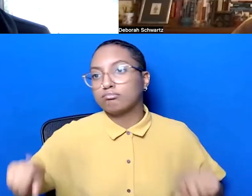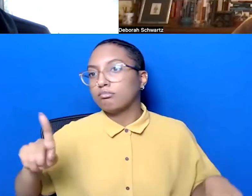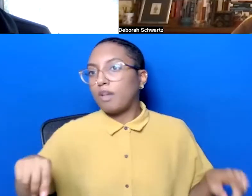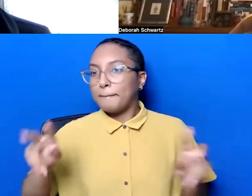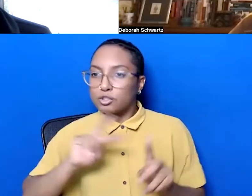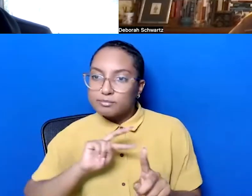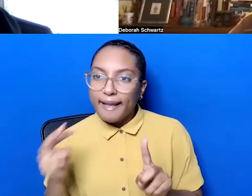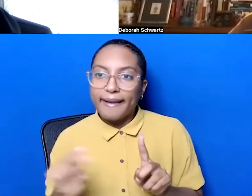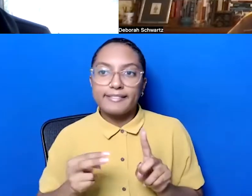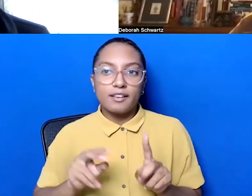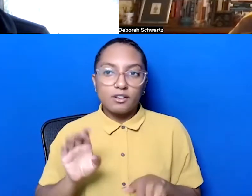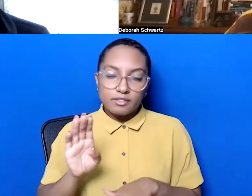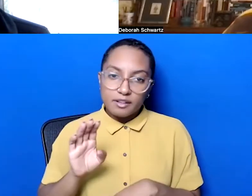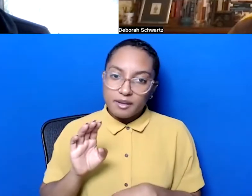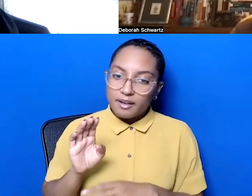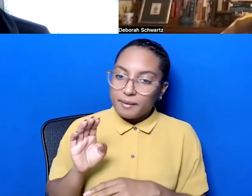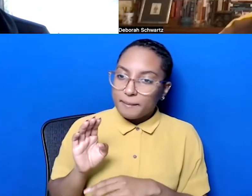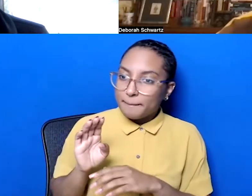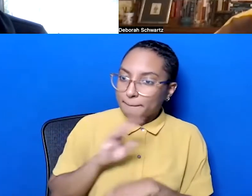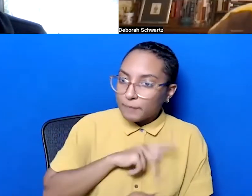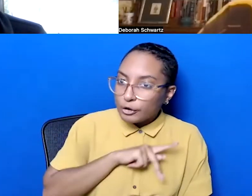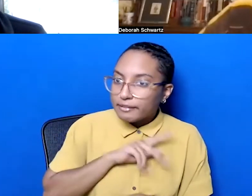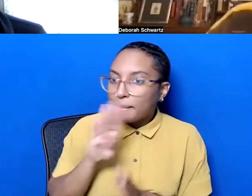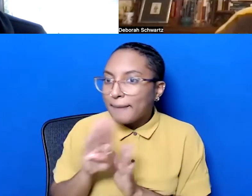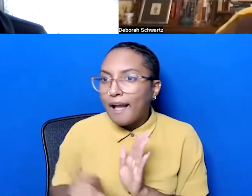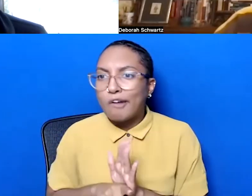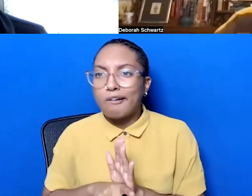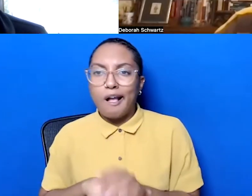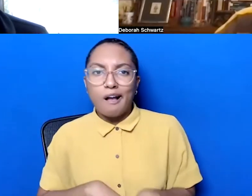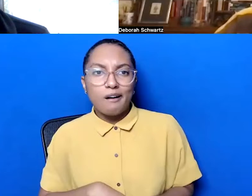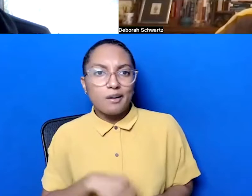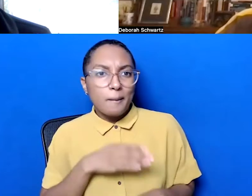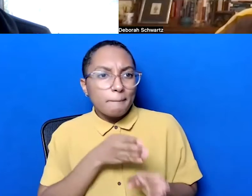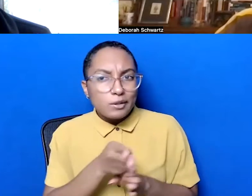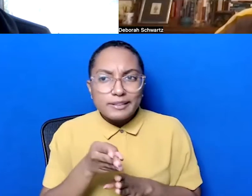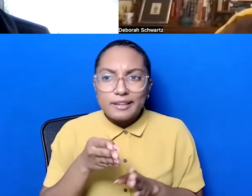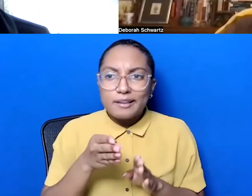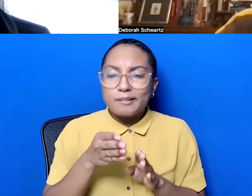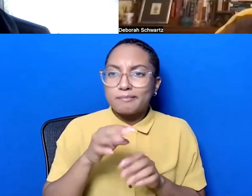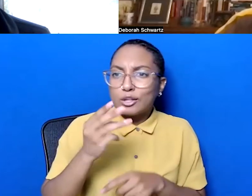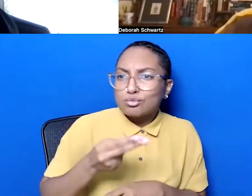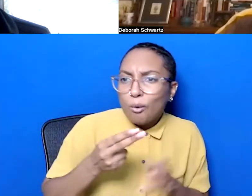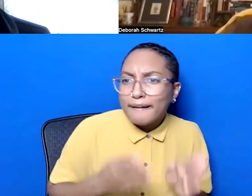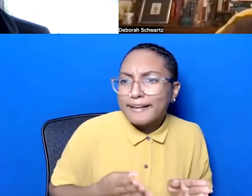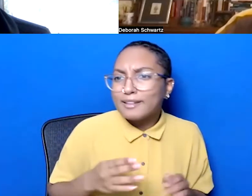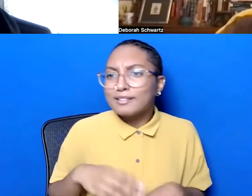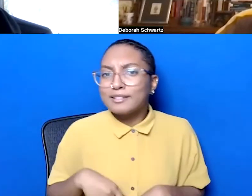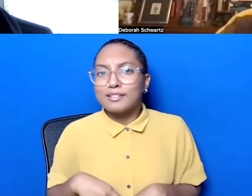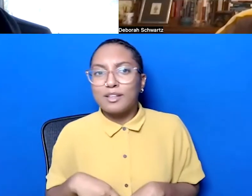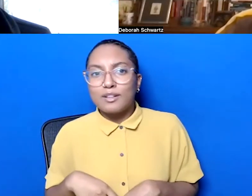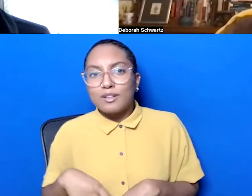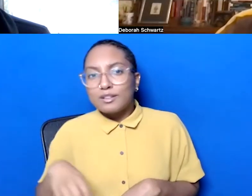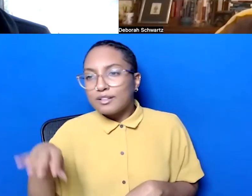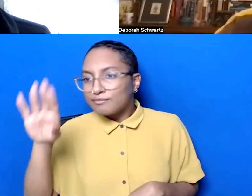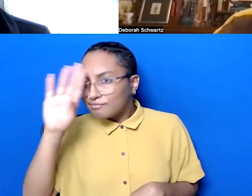Museum people, historians, sociologists, but also people in the area of dance, and